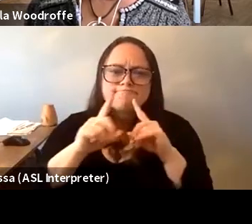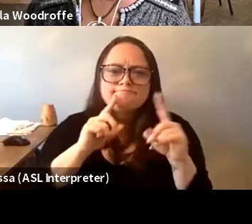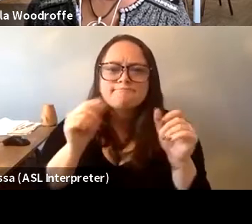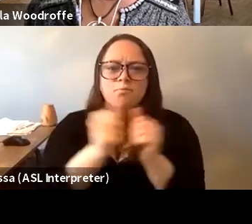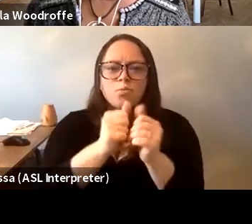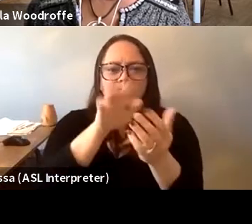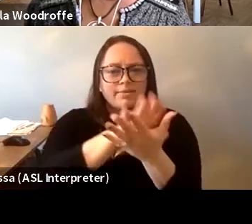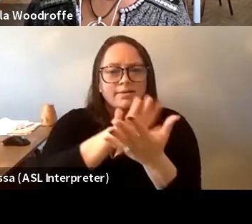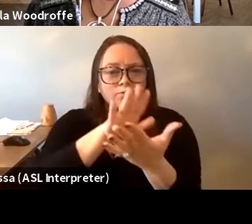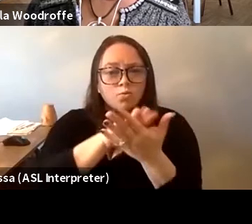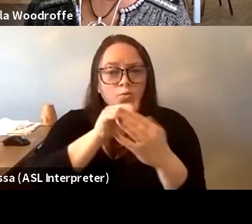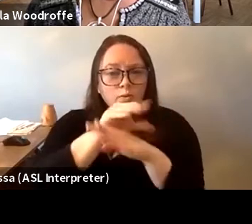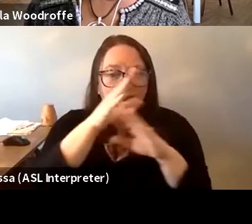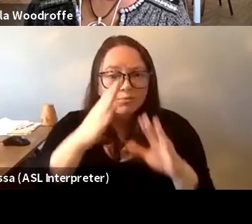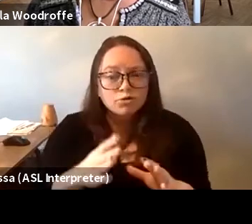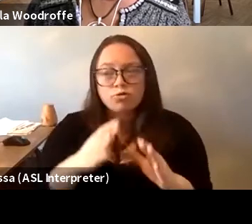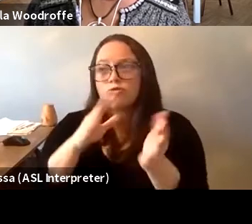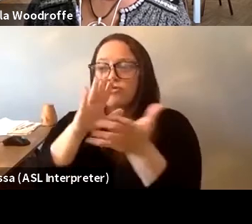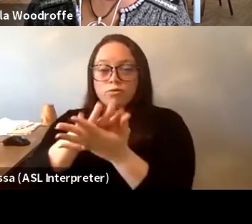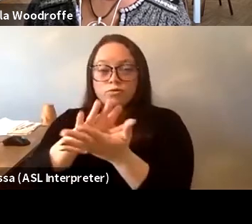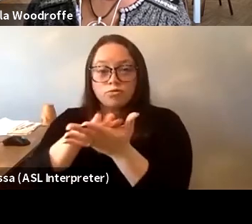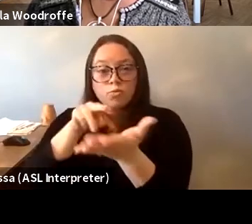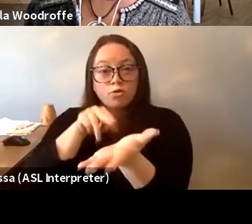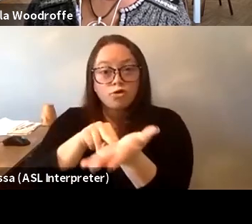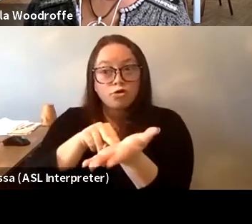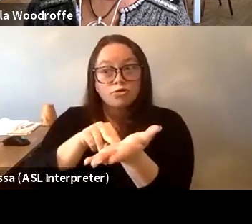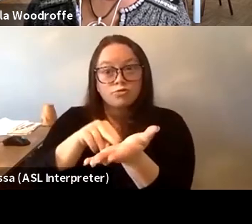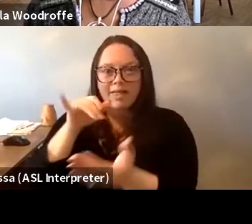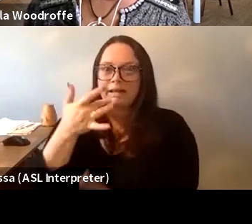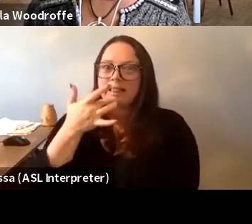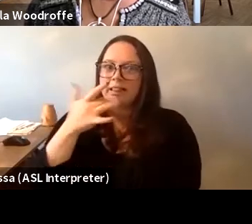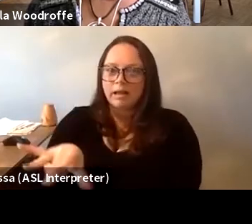thankful for that. But the only concern with her is it, you